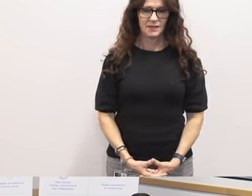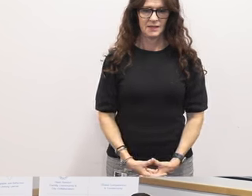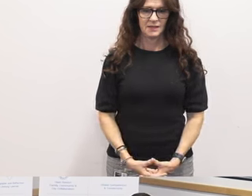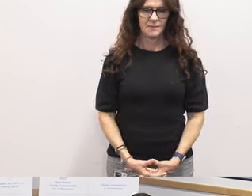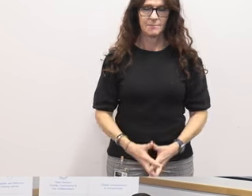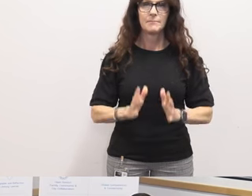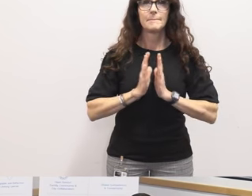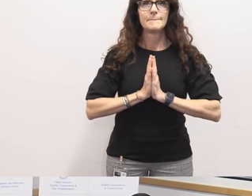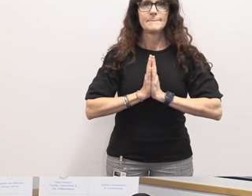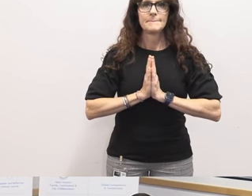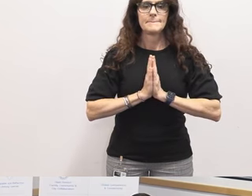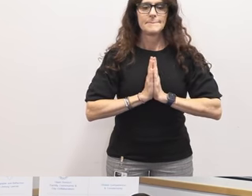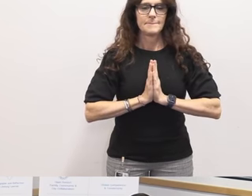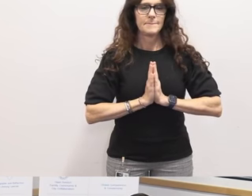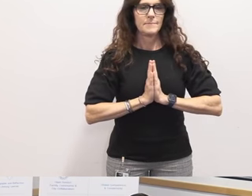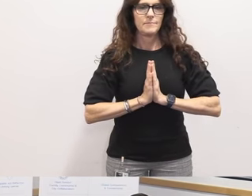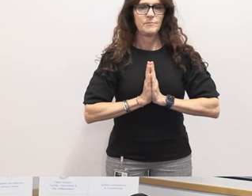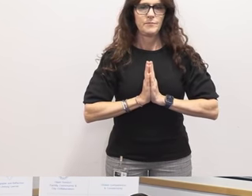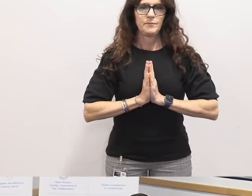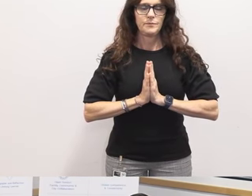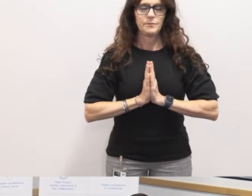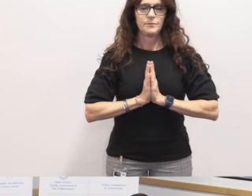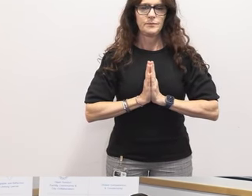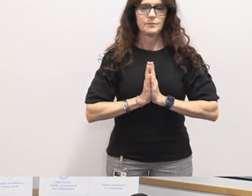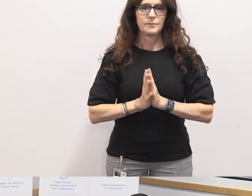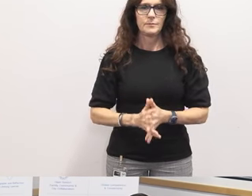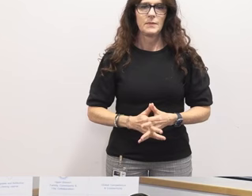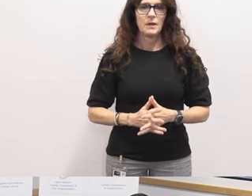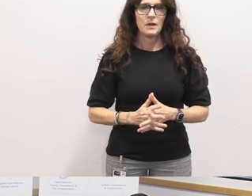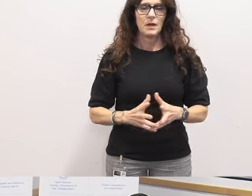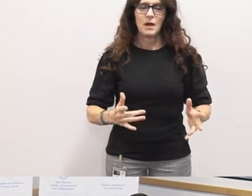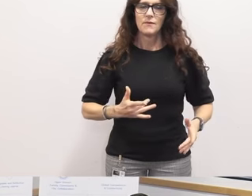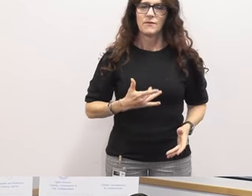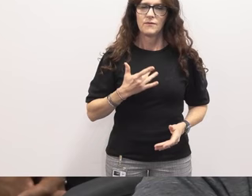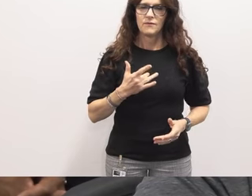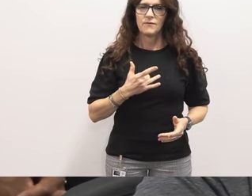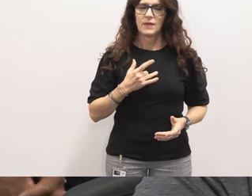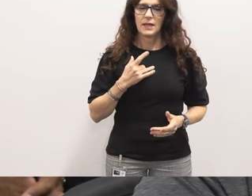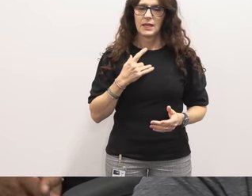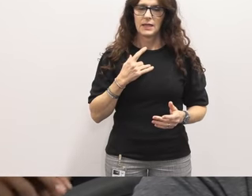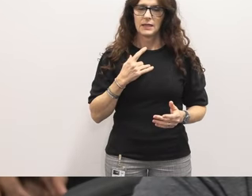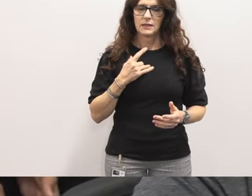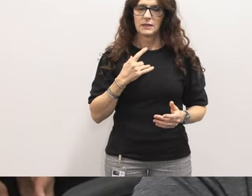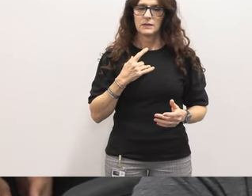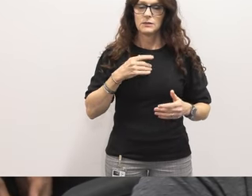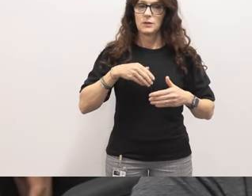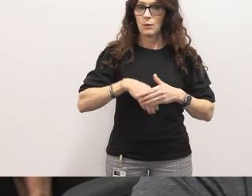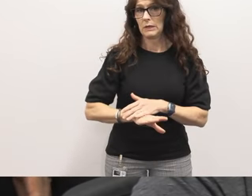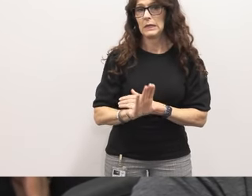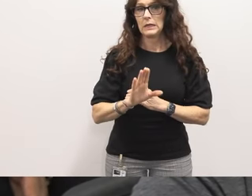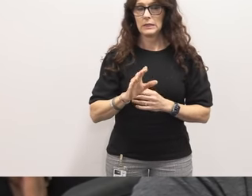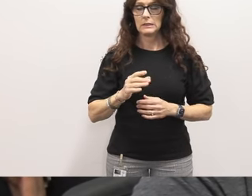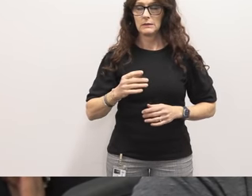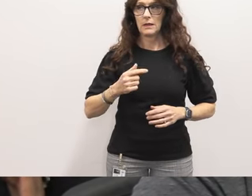Well, feeling coming to Lakewood before we went to Lakewood, well I had a brother